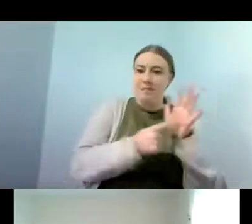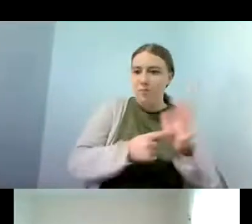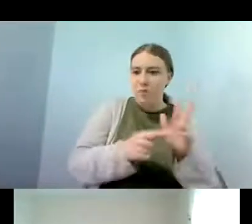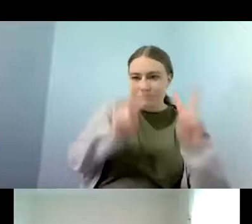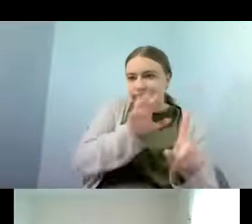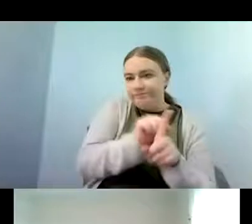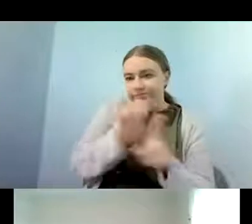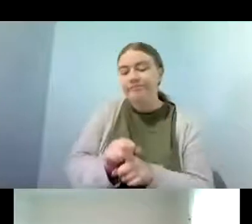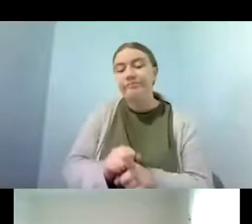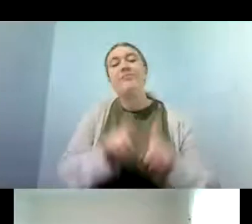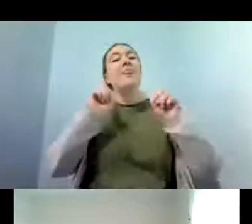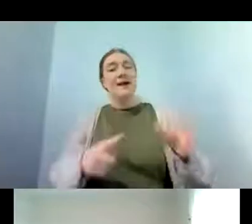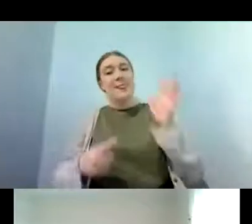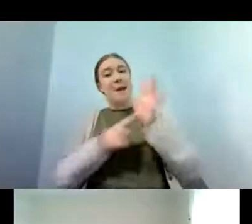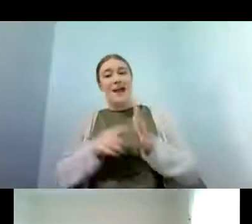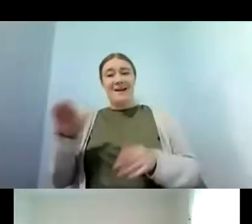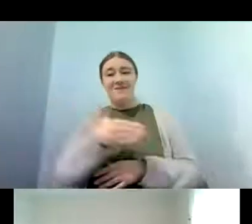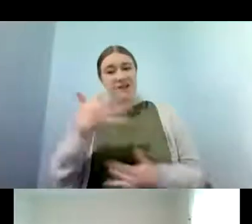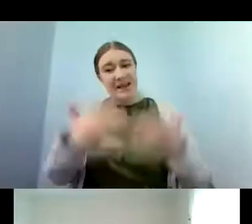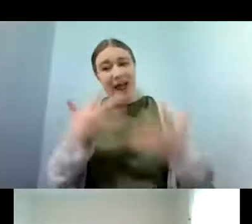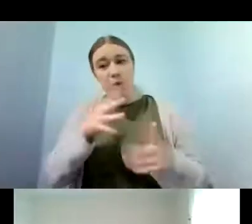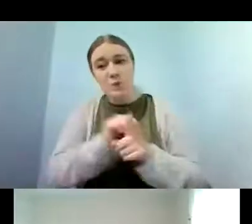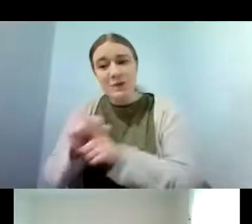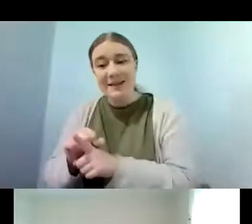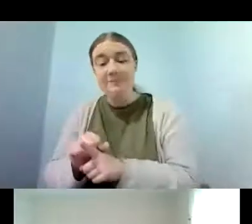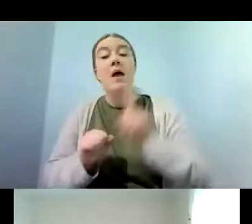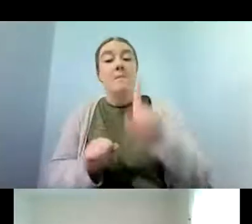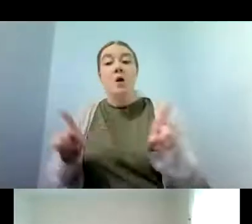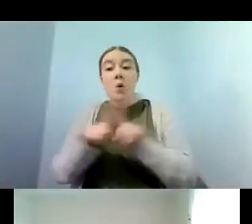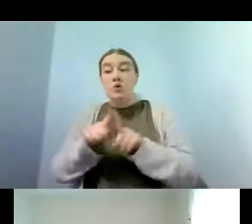that's the main fish counting and but we also need to know where they spawn and this is